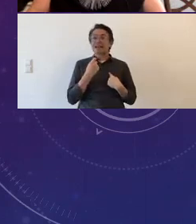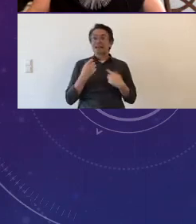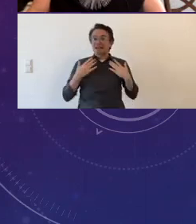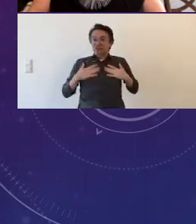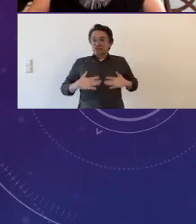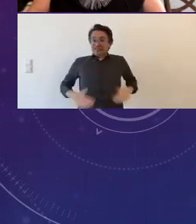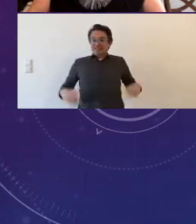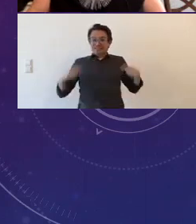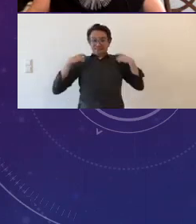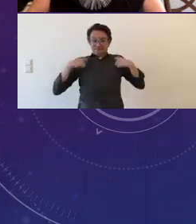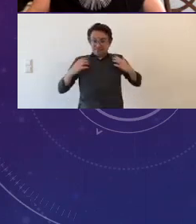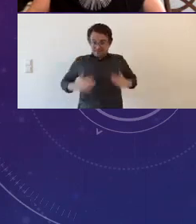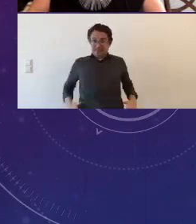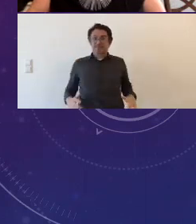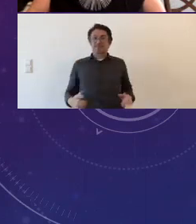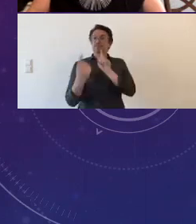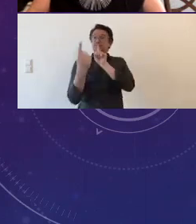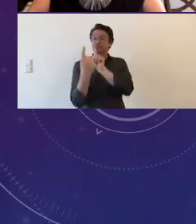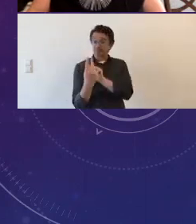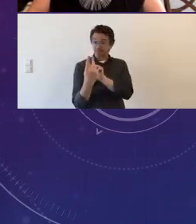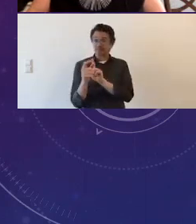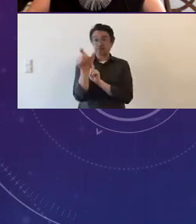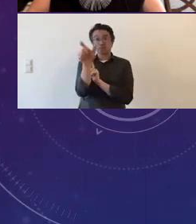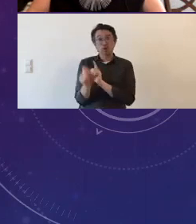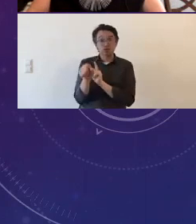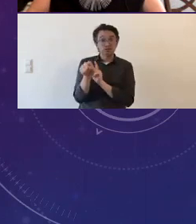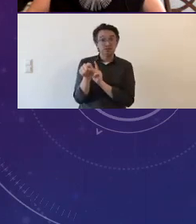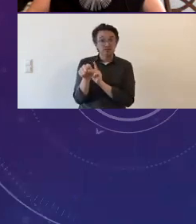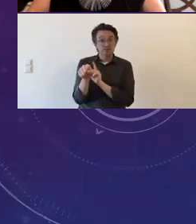interpreter who is using tactile sign language